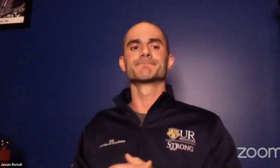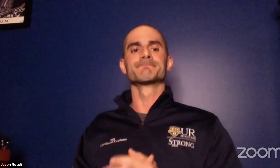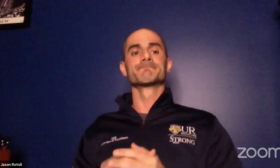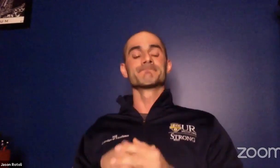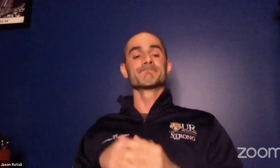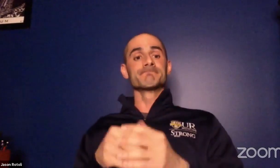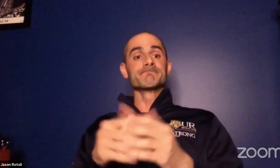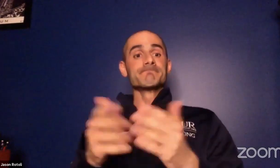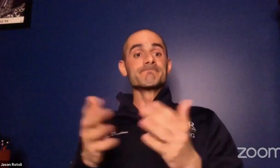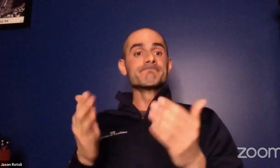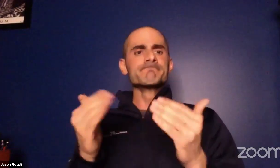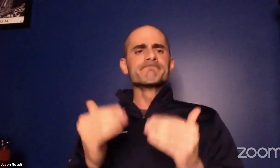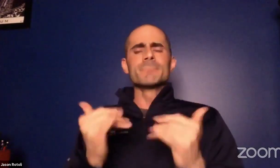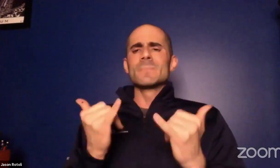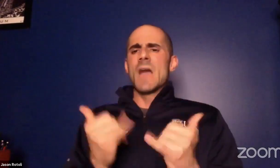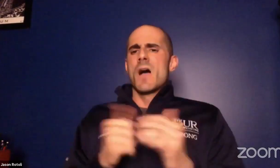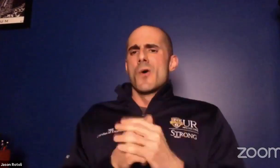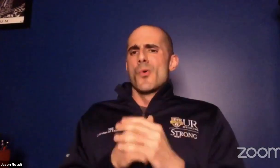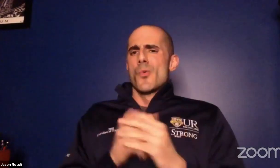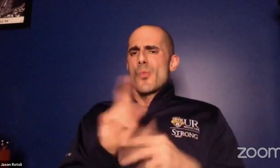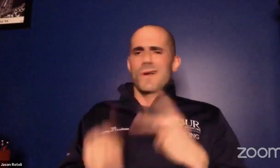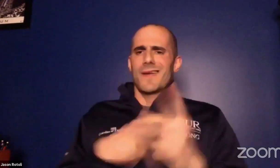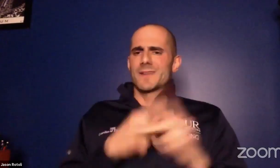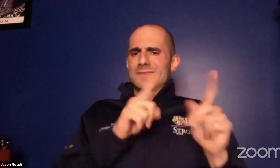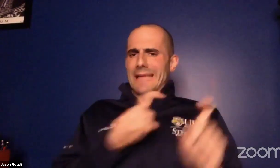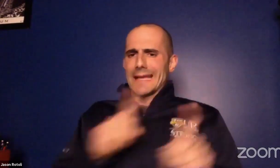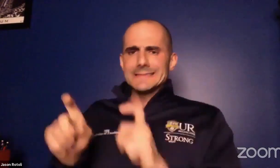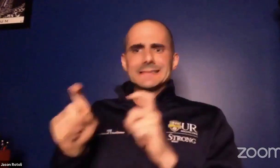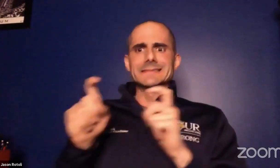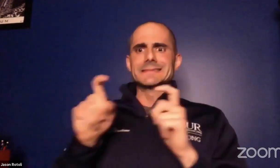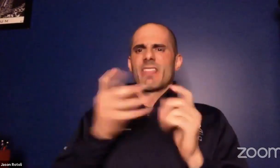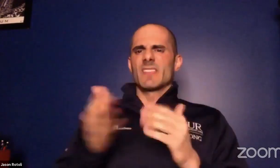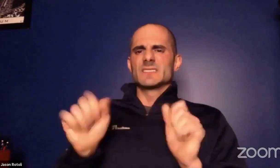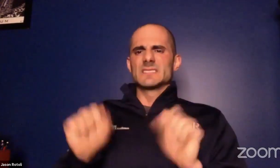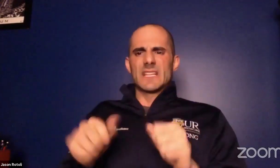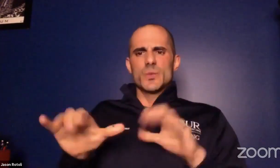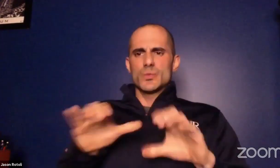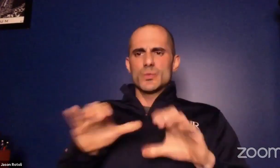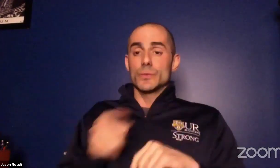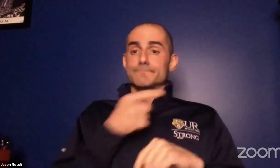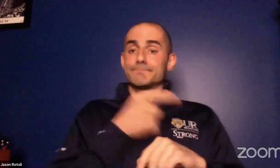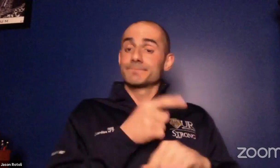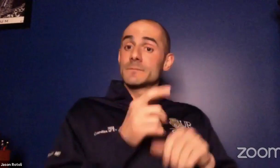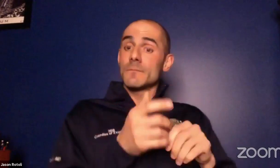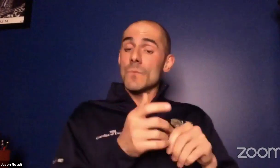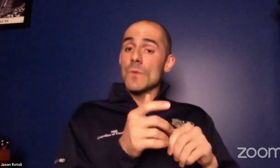know when you get there who will be your physician. If someone has gone to the